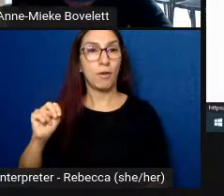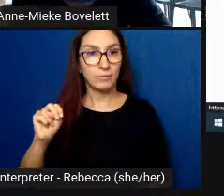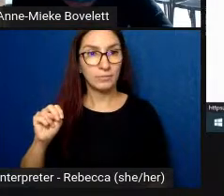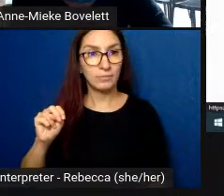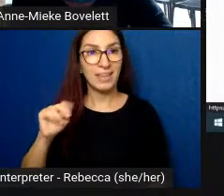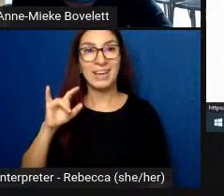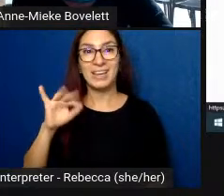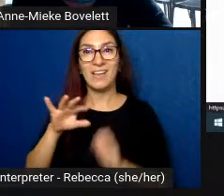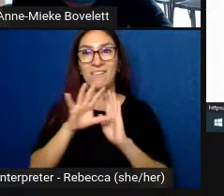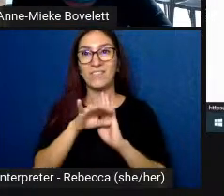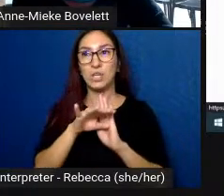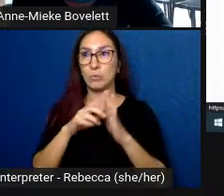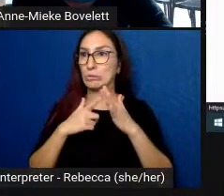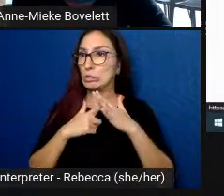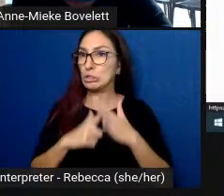if they recognize that the screenreader is turned on.